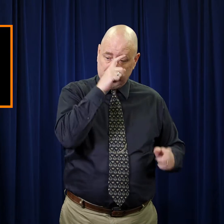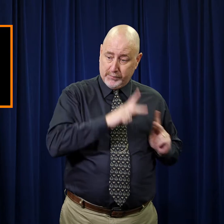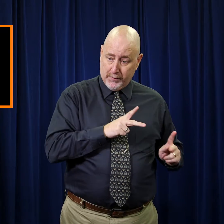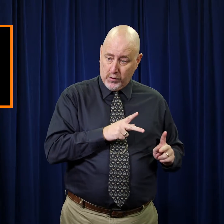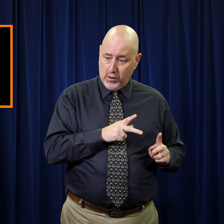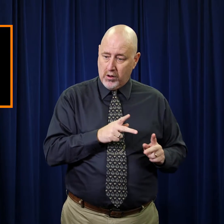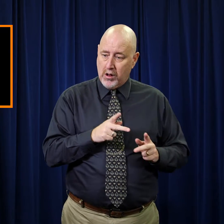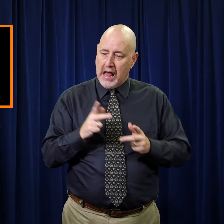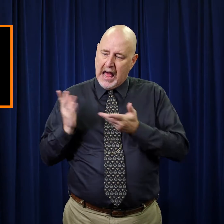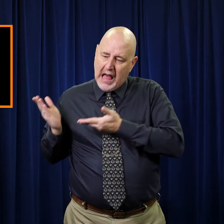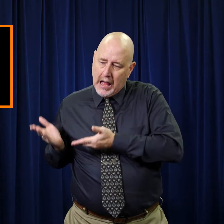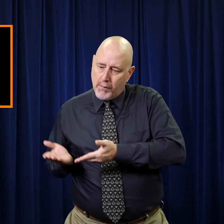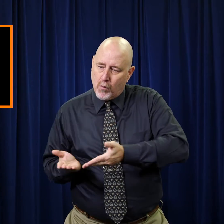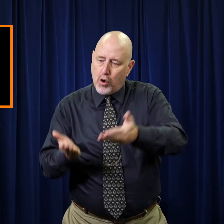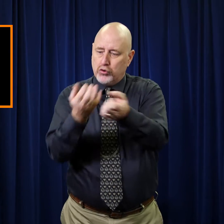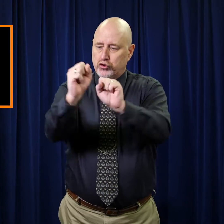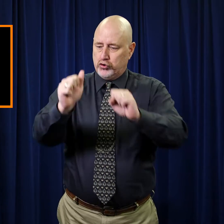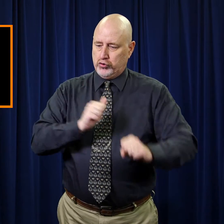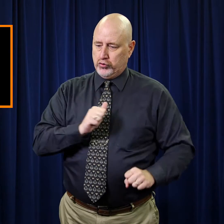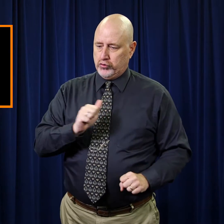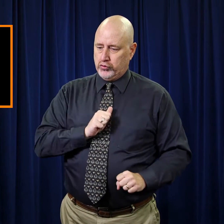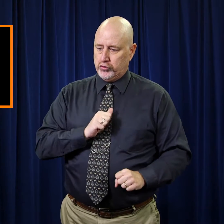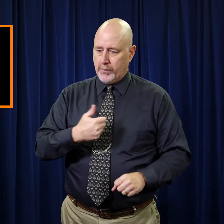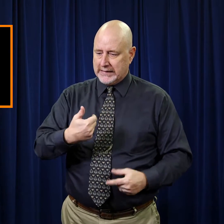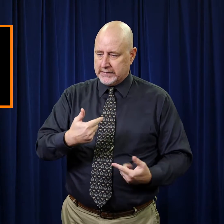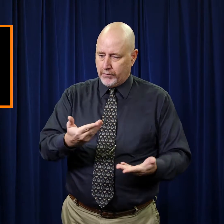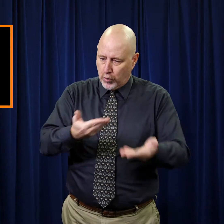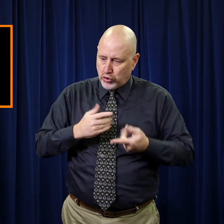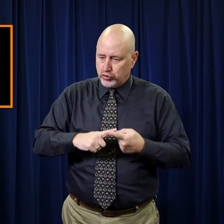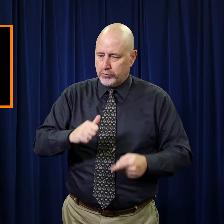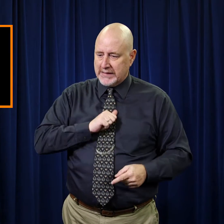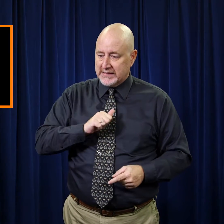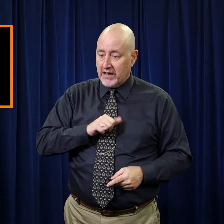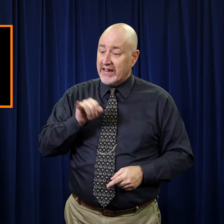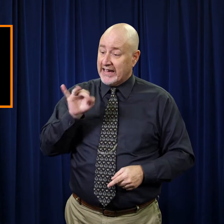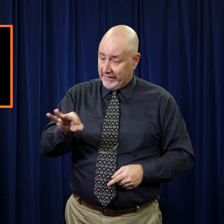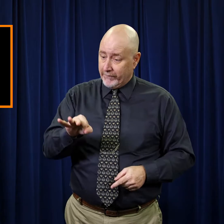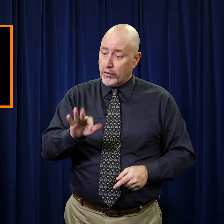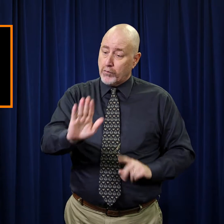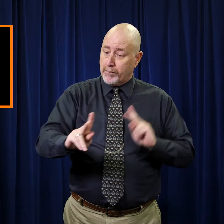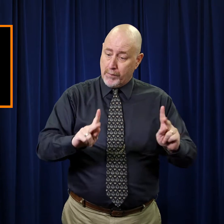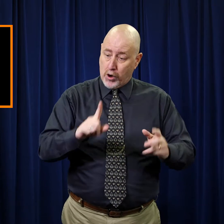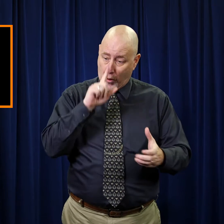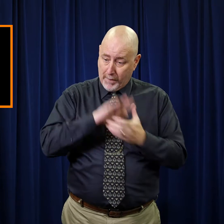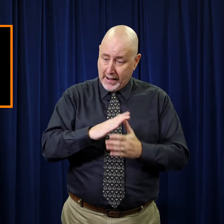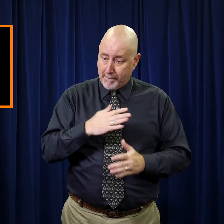Egyptians. I bore you on eagles wings. I brought you unto myself. Now if you will